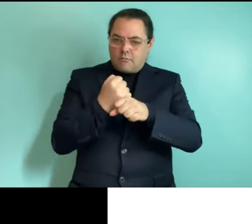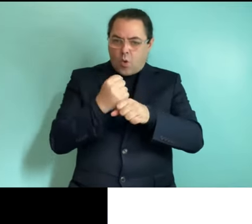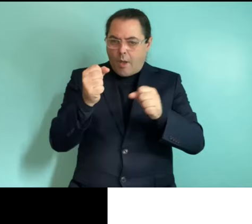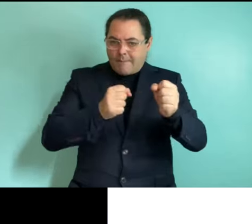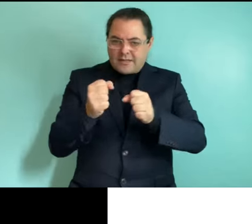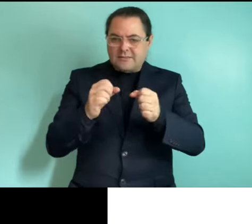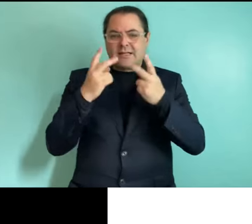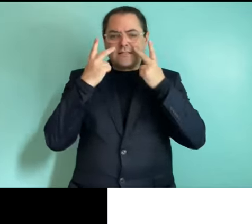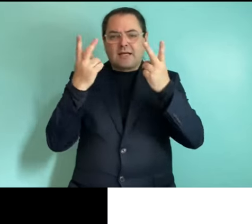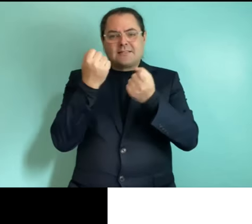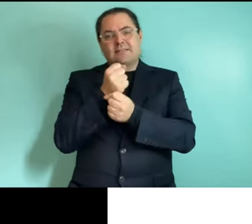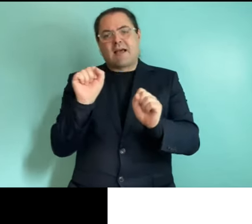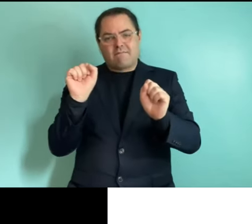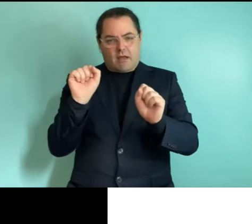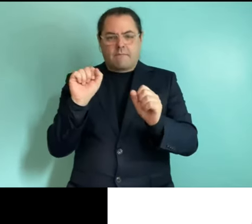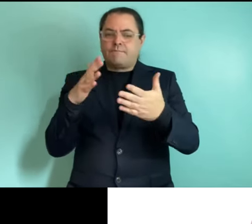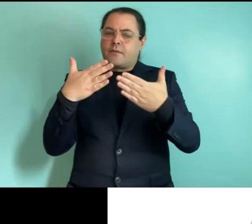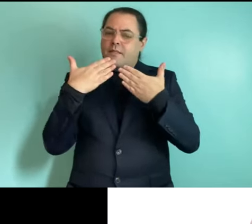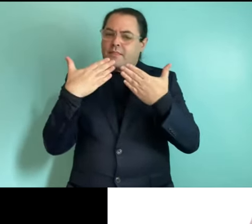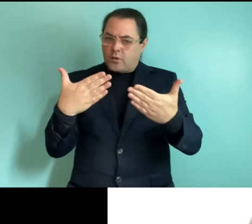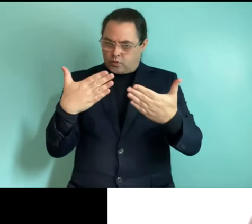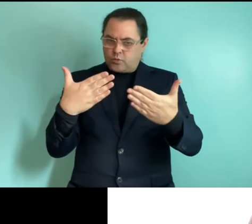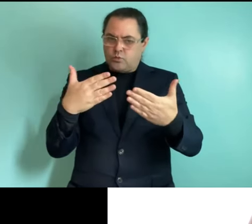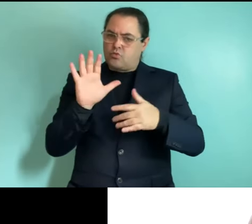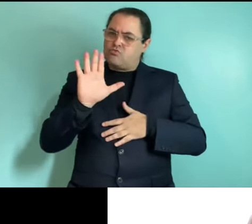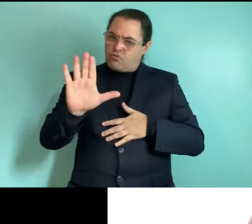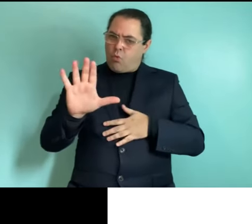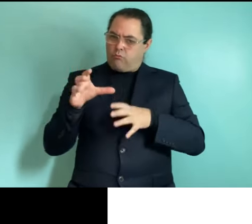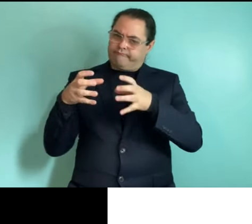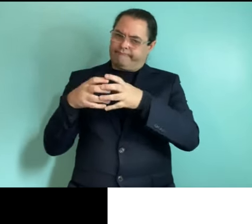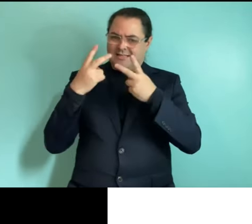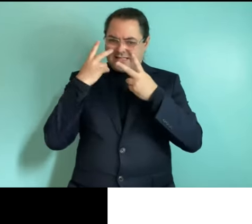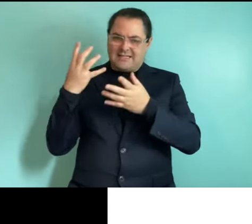12:21:38 Simon, your organization has been playing an important role, especially in providing